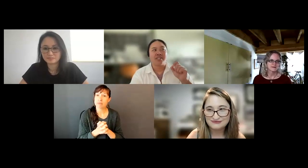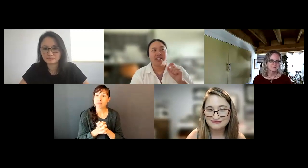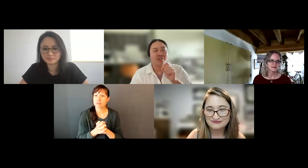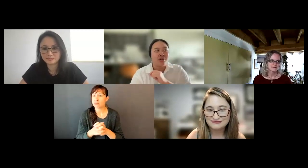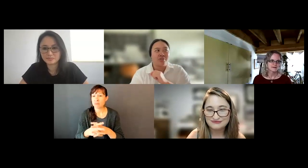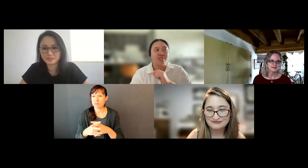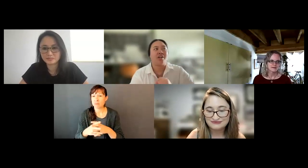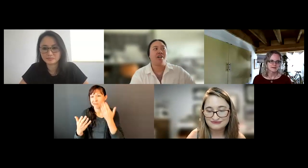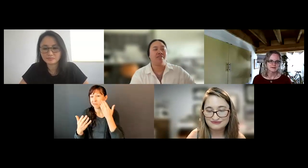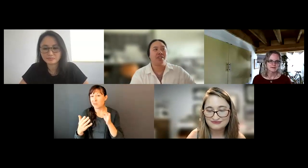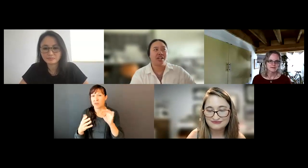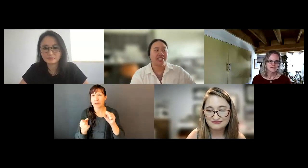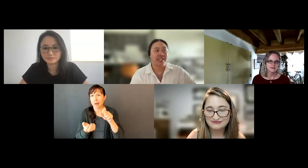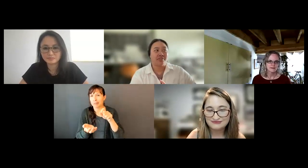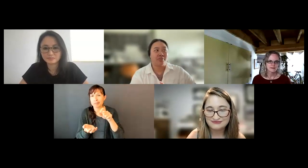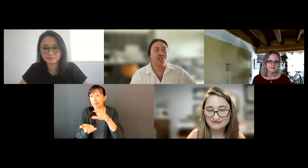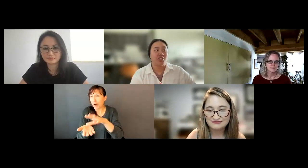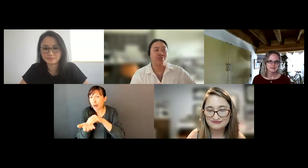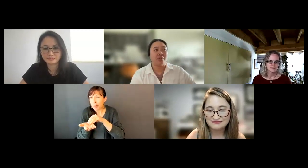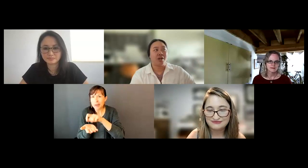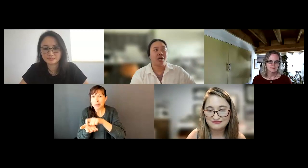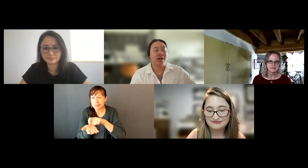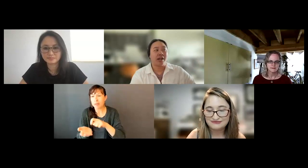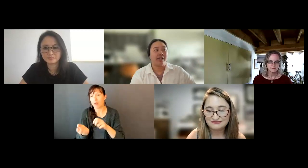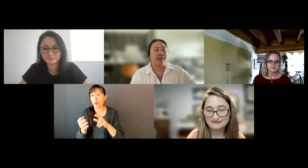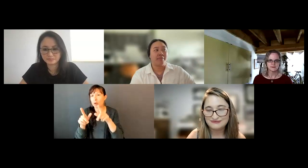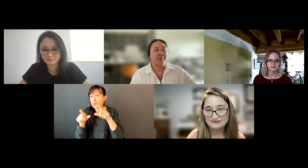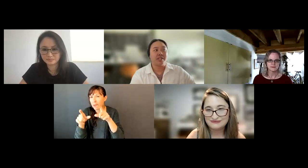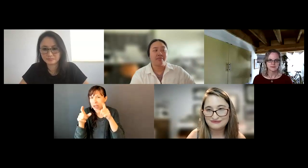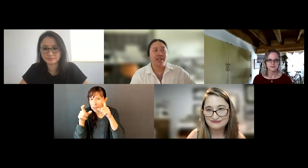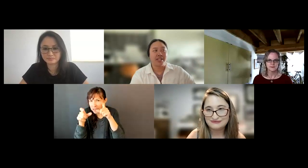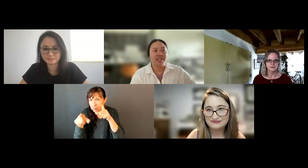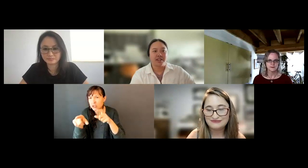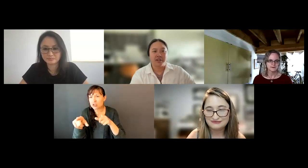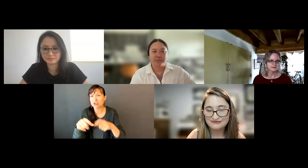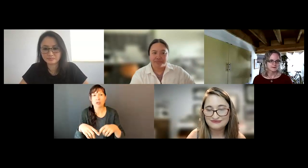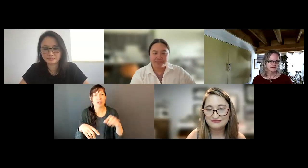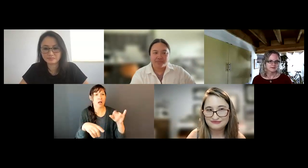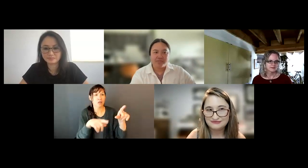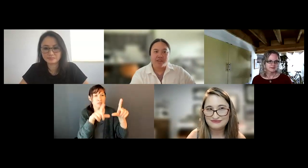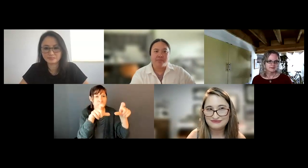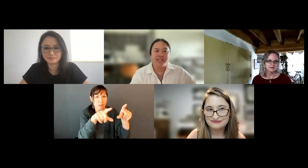or take notes of the contact information for Paola and Melody here.